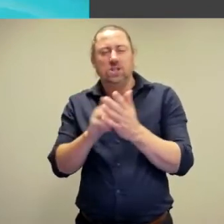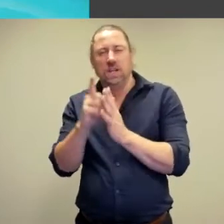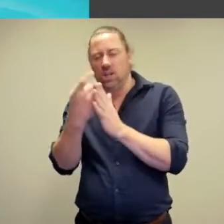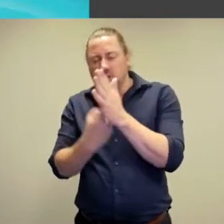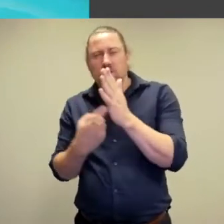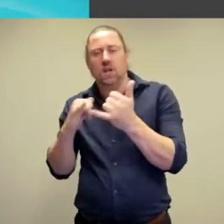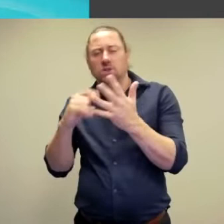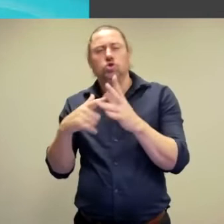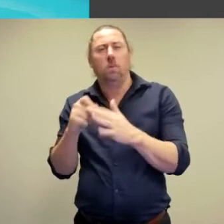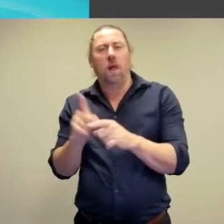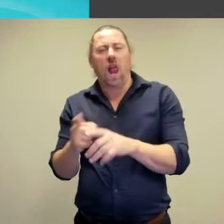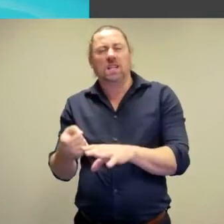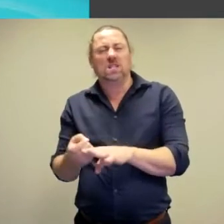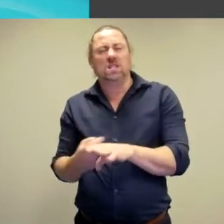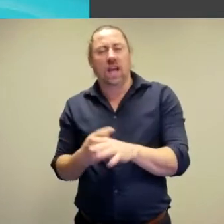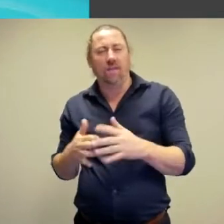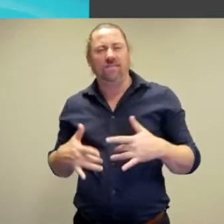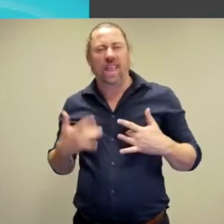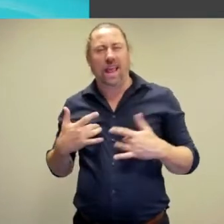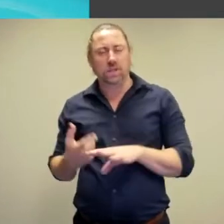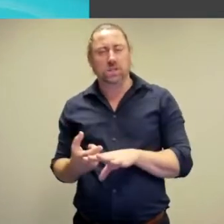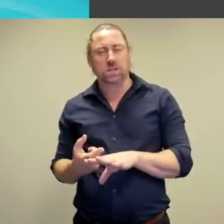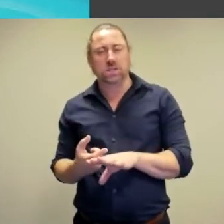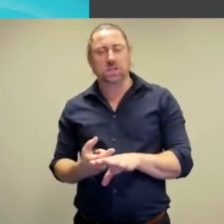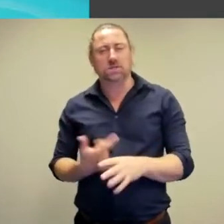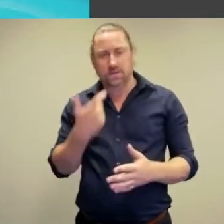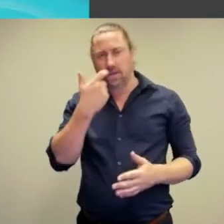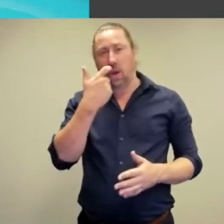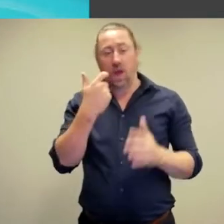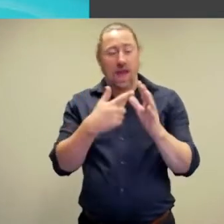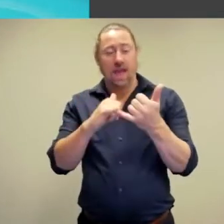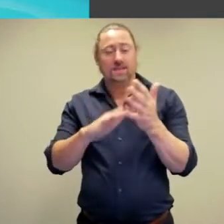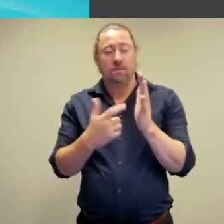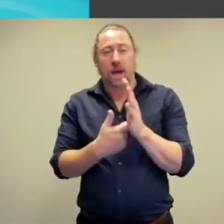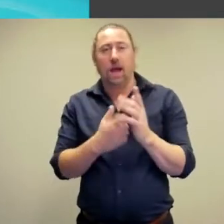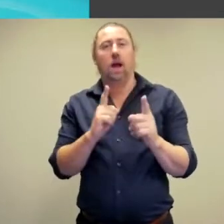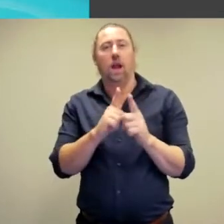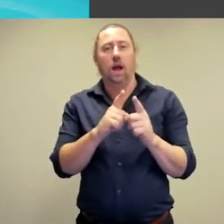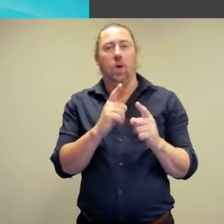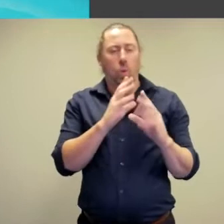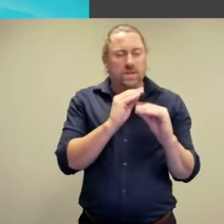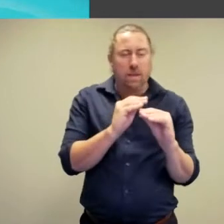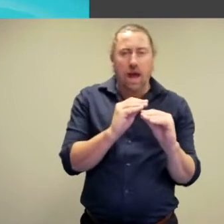soap. Other common ASMR triggers